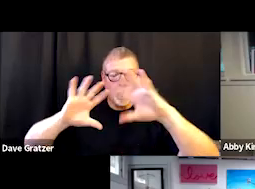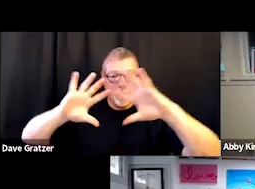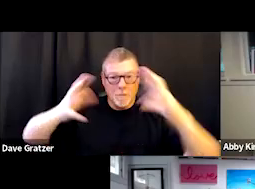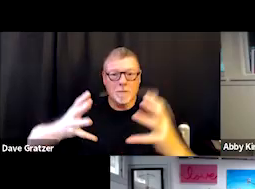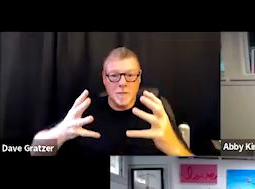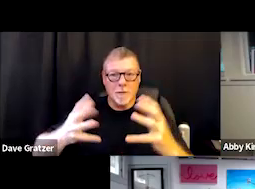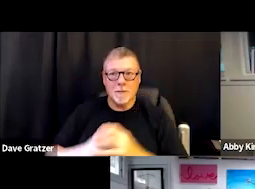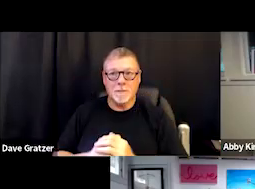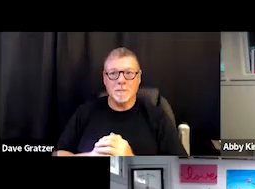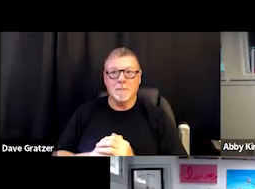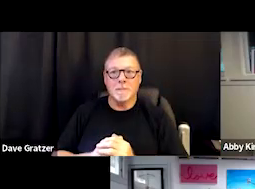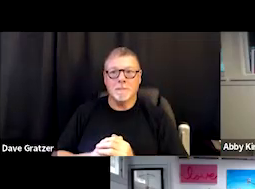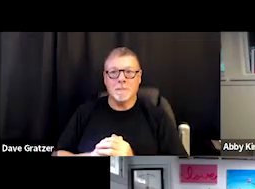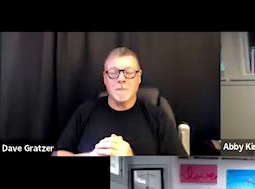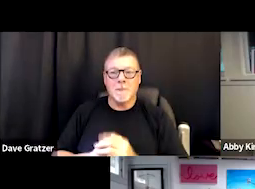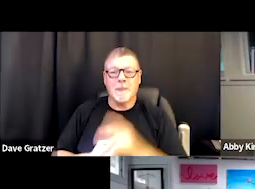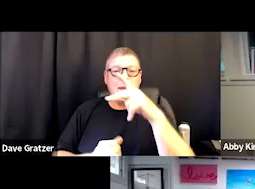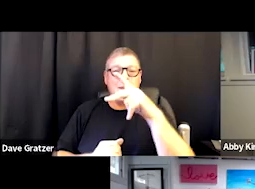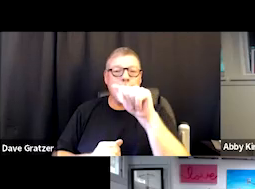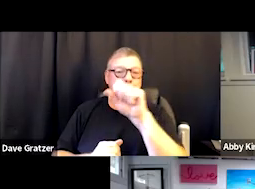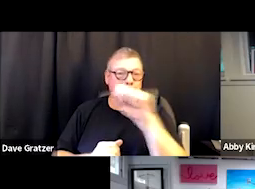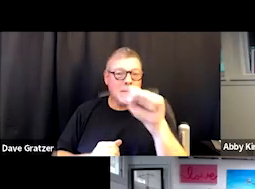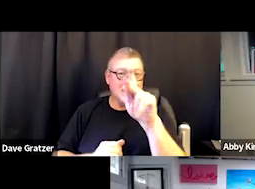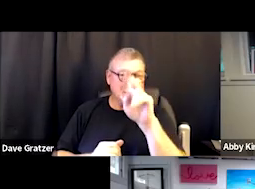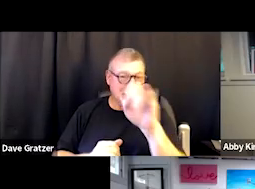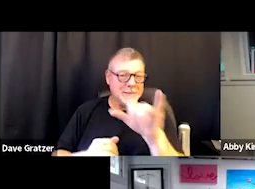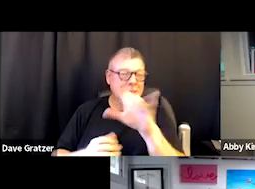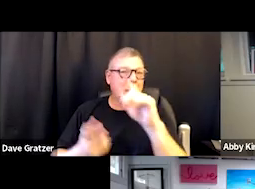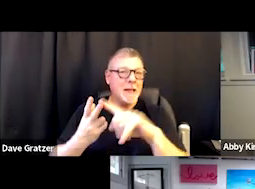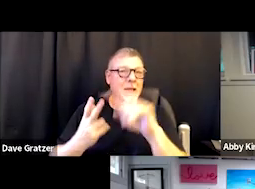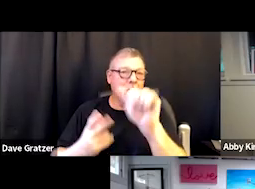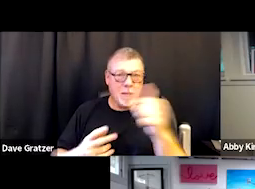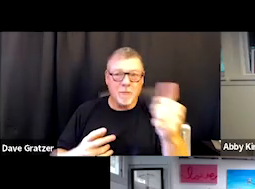for their PATH teams and others. So that's definitely one mechanism.